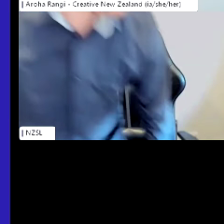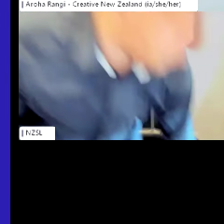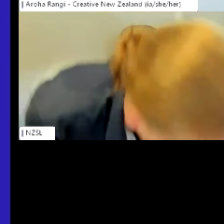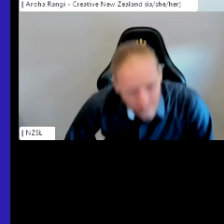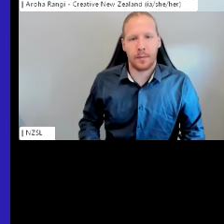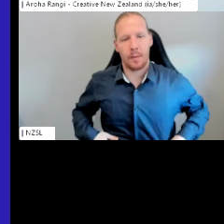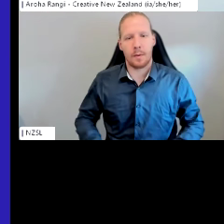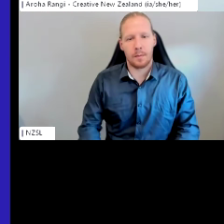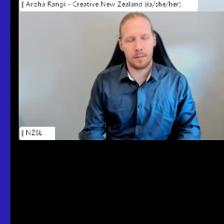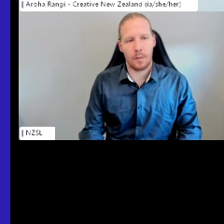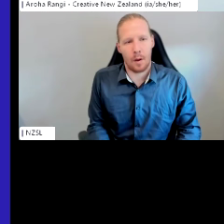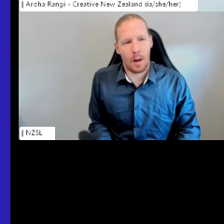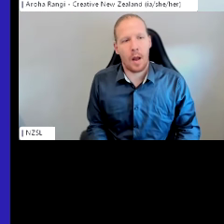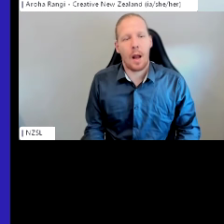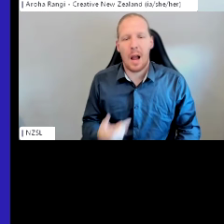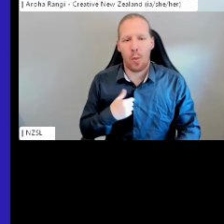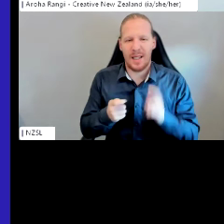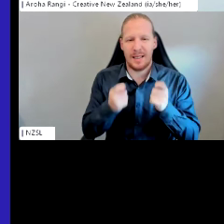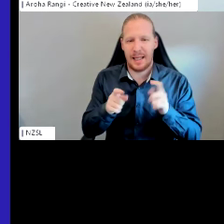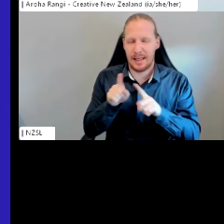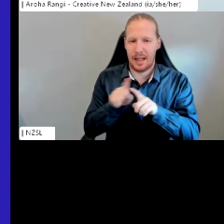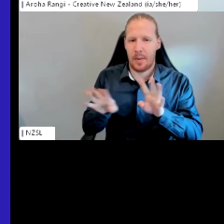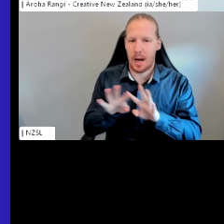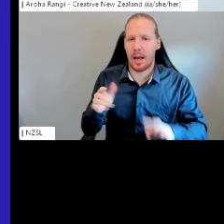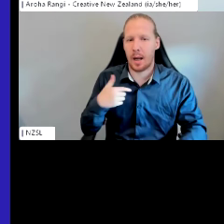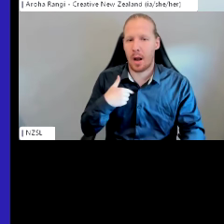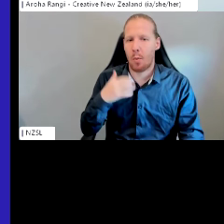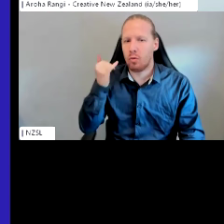I'm ringing from this museum." And we were going to go into a whole spiel of like, "Do you remember